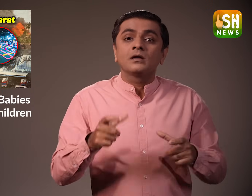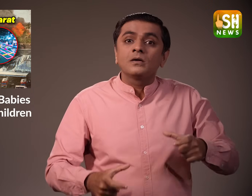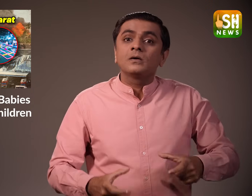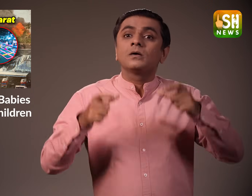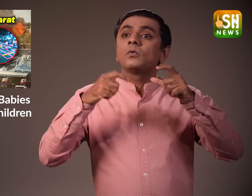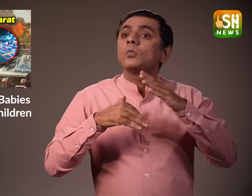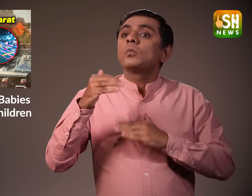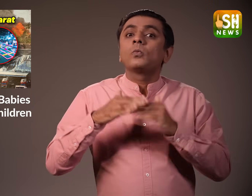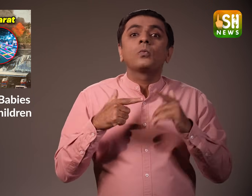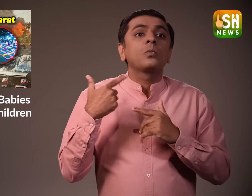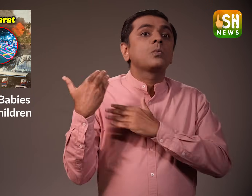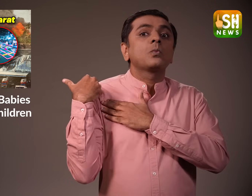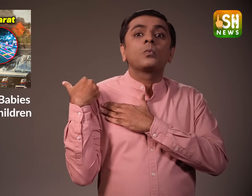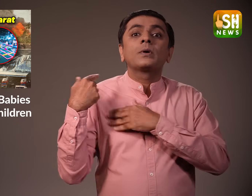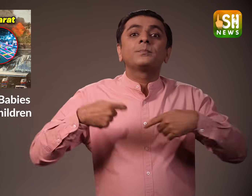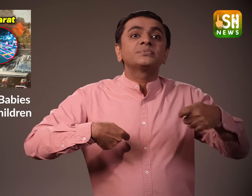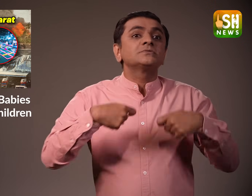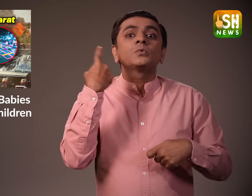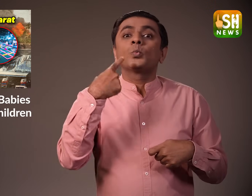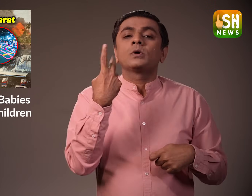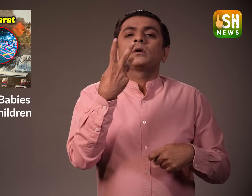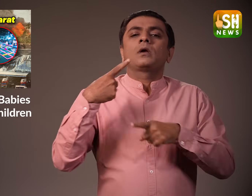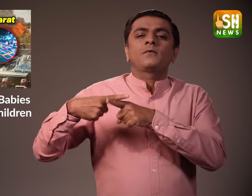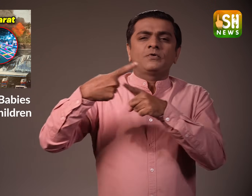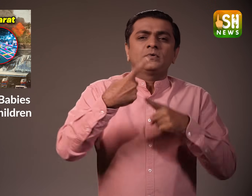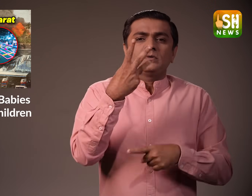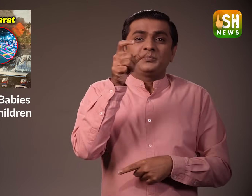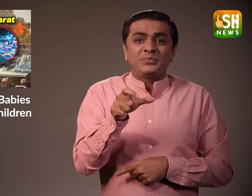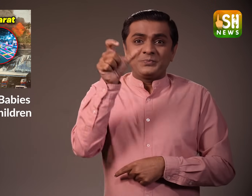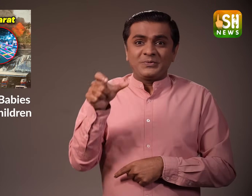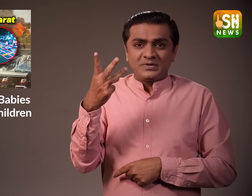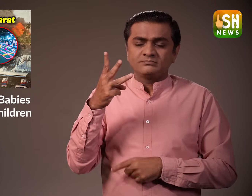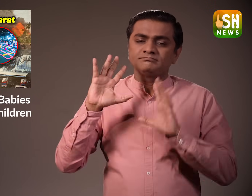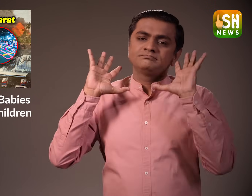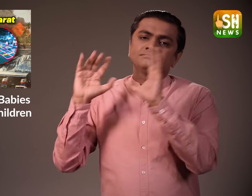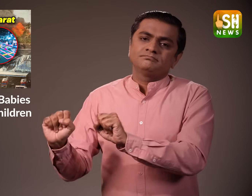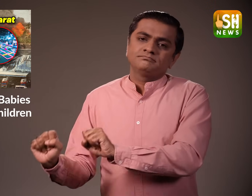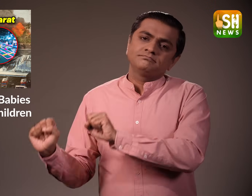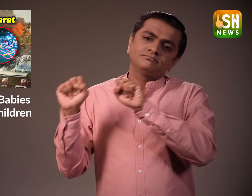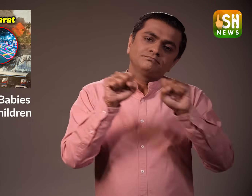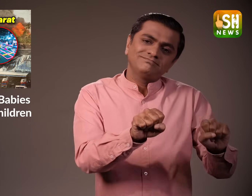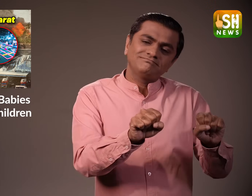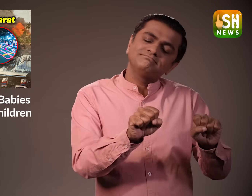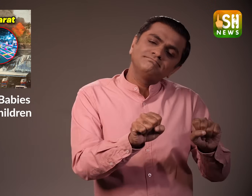The 3 partner owners of the game zone have been arrested.